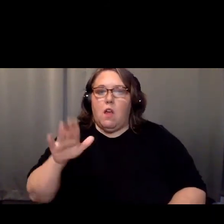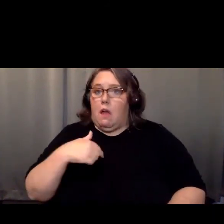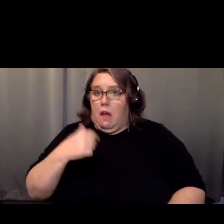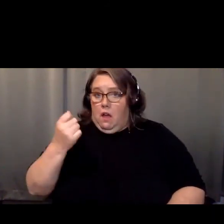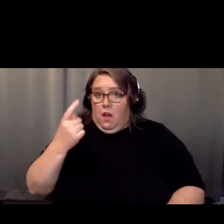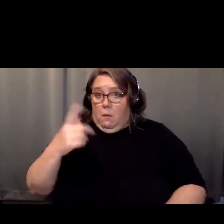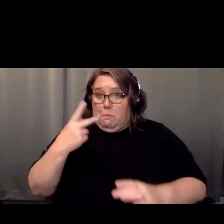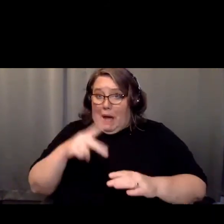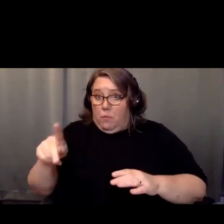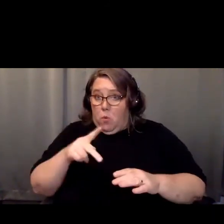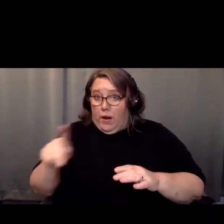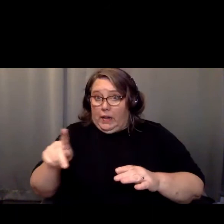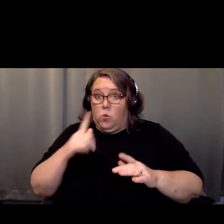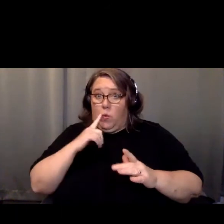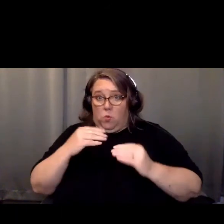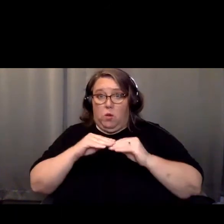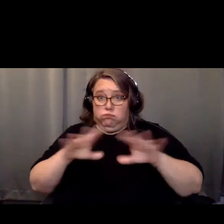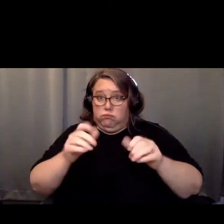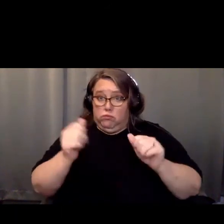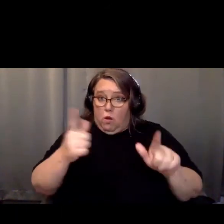So, if the information that I have given,